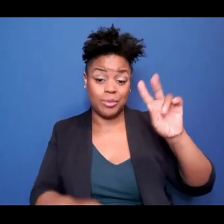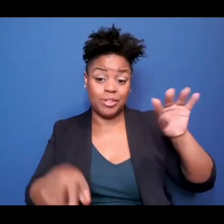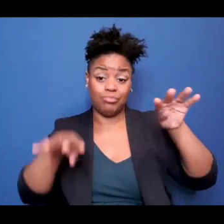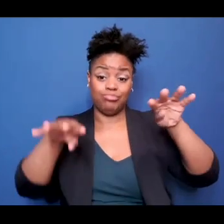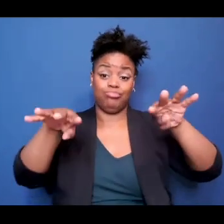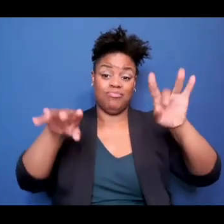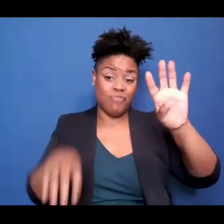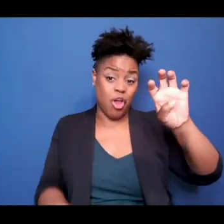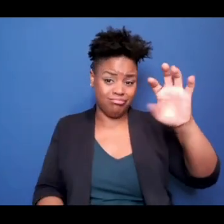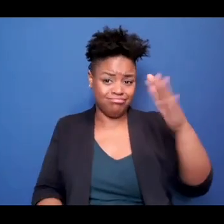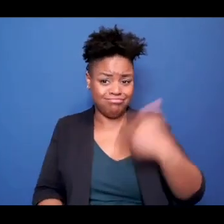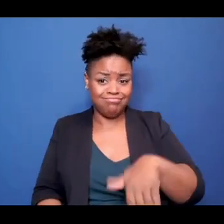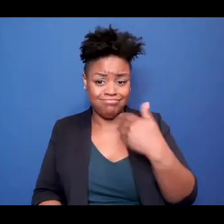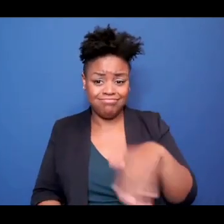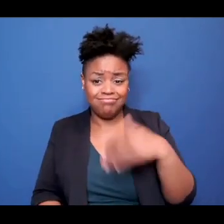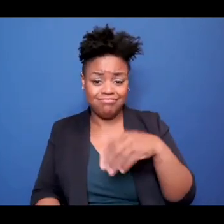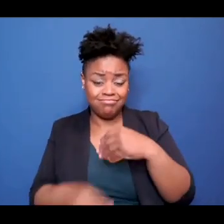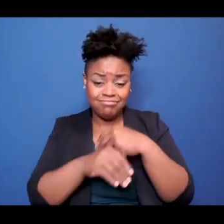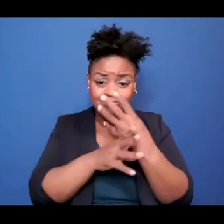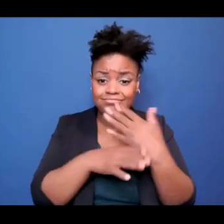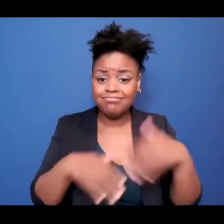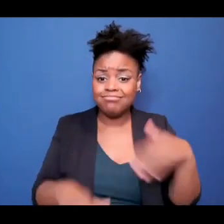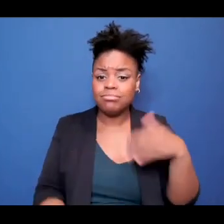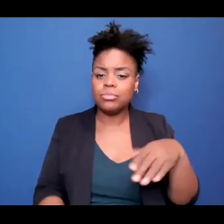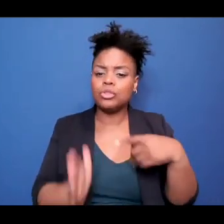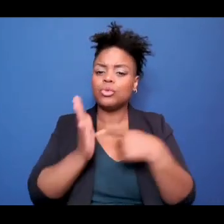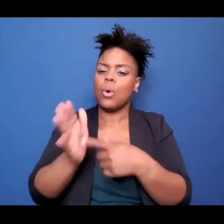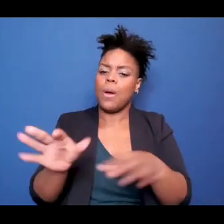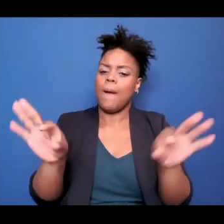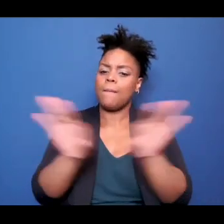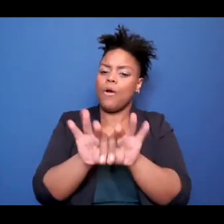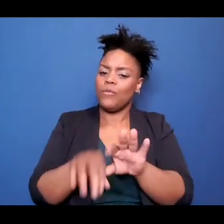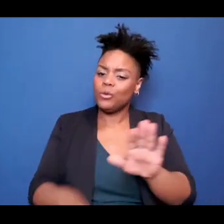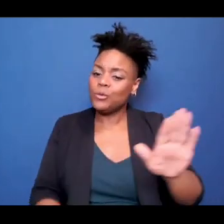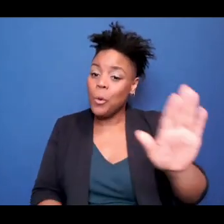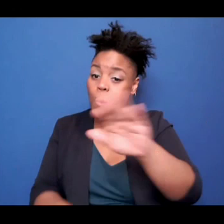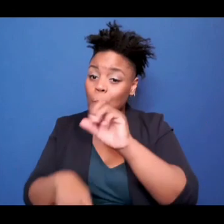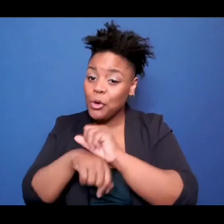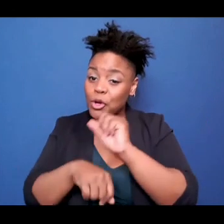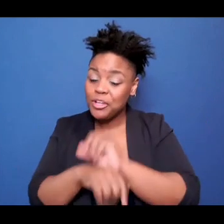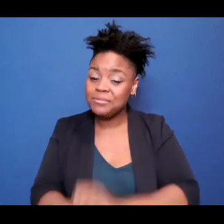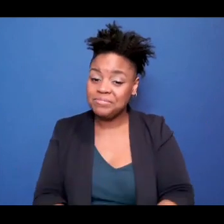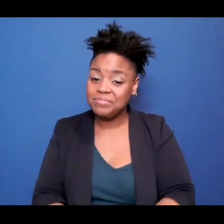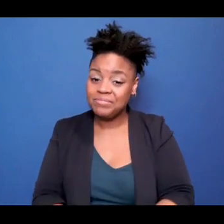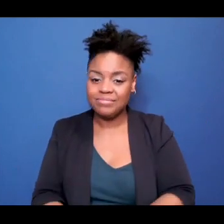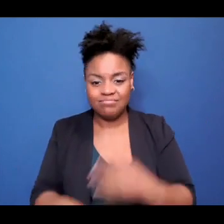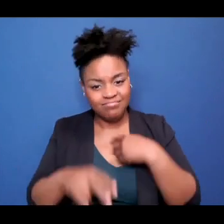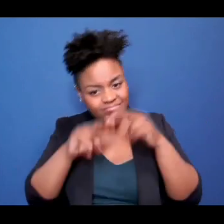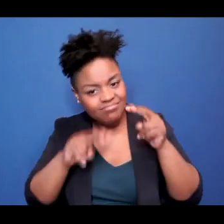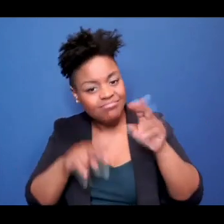WE HAD OVER 400 VIEWERS REMOTELY , AND IT'S A TESTIMONY TO THE IMPORTANCE OF YOUR WORK,